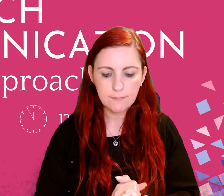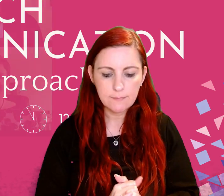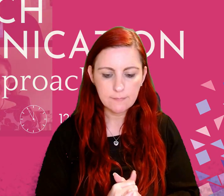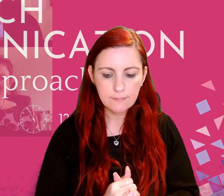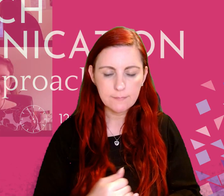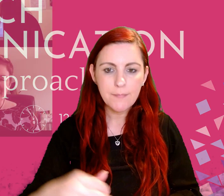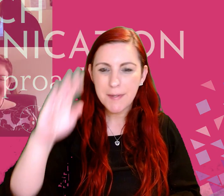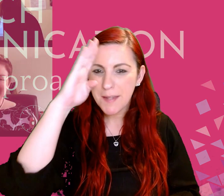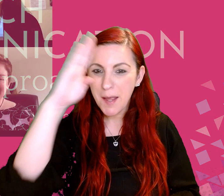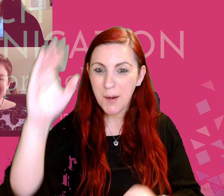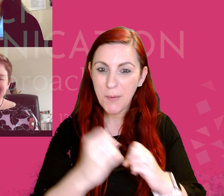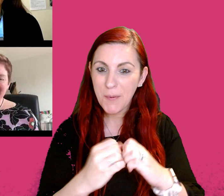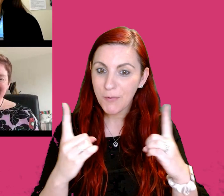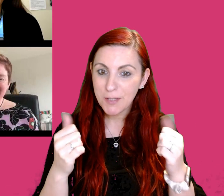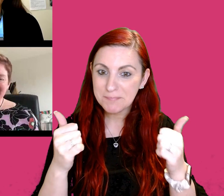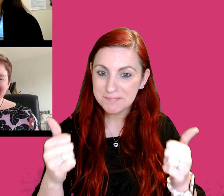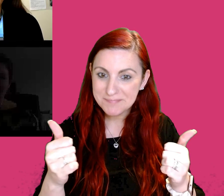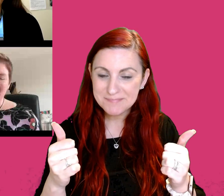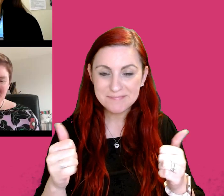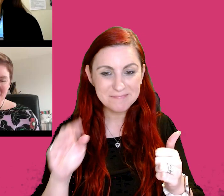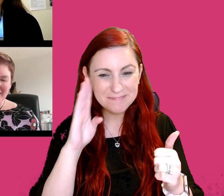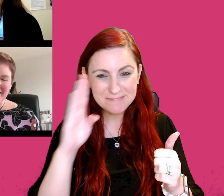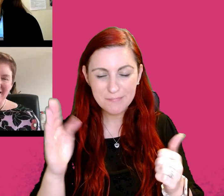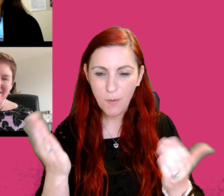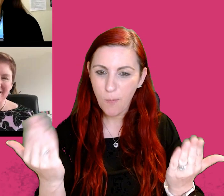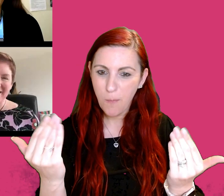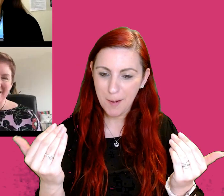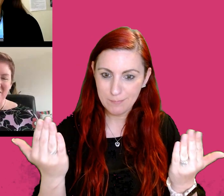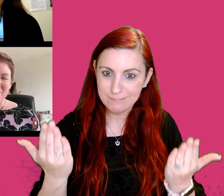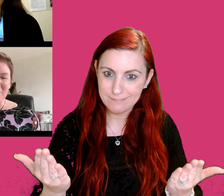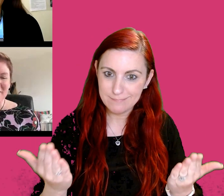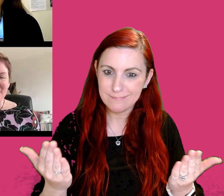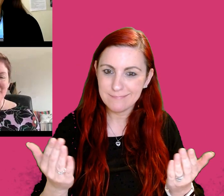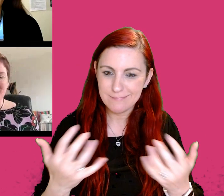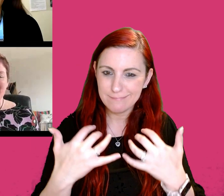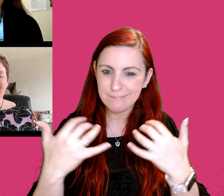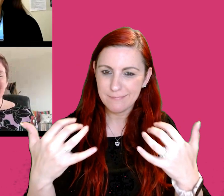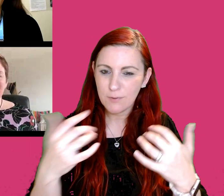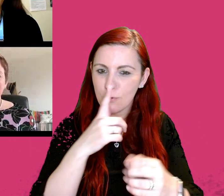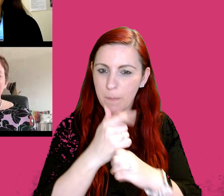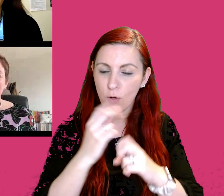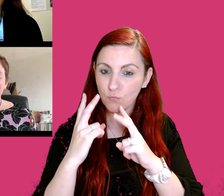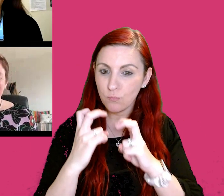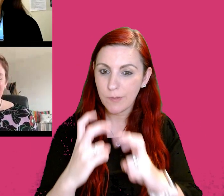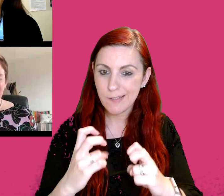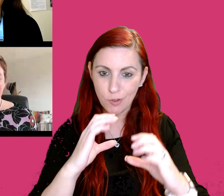Hello everybody hi there you're very welcome to this session on Research communication a novel